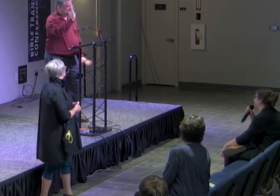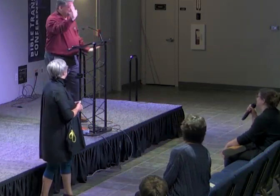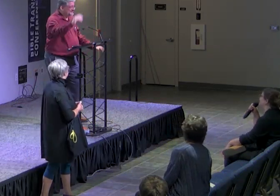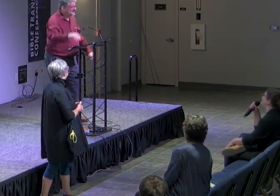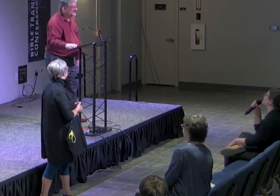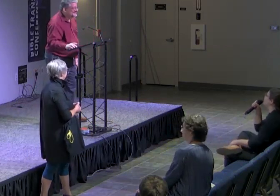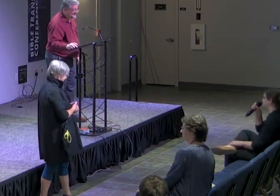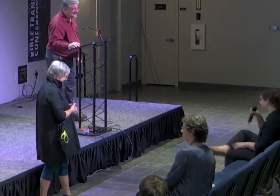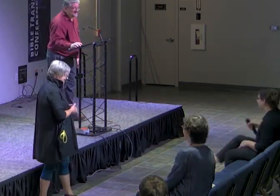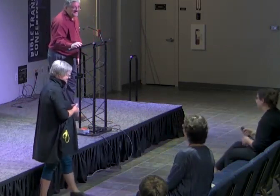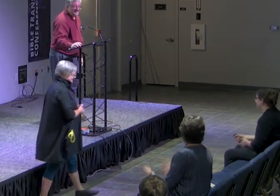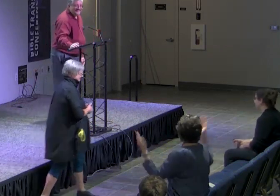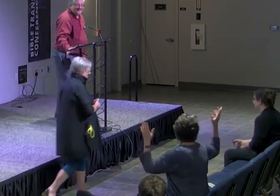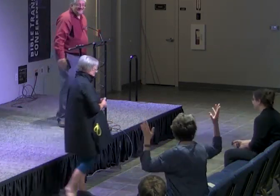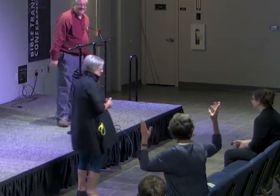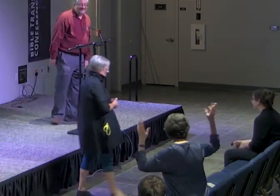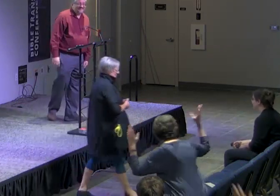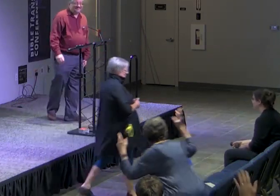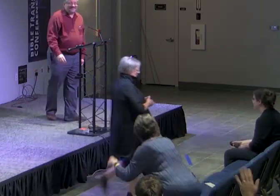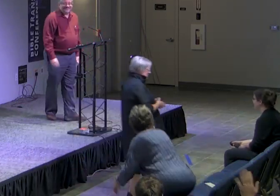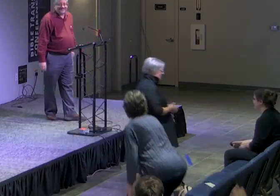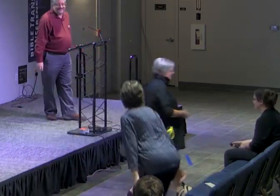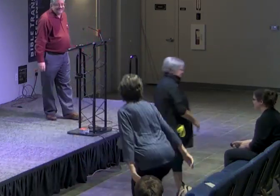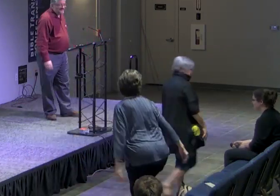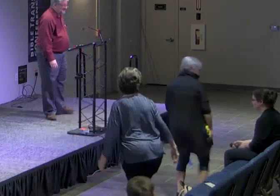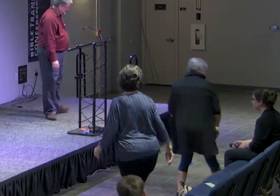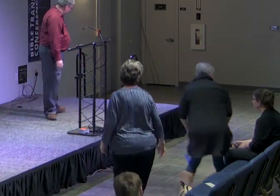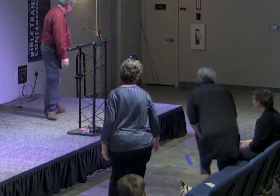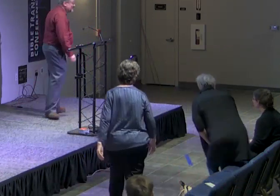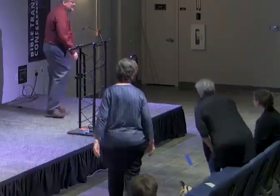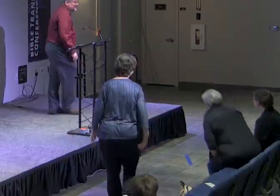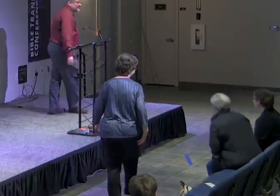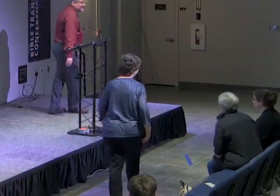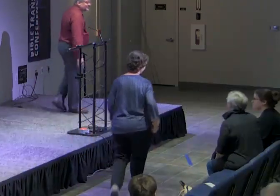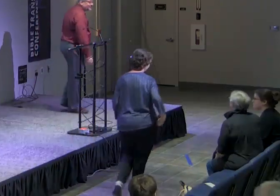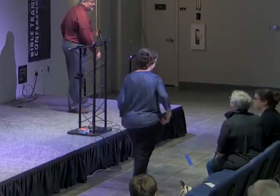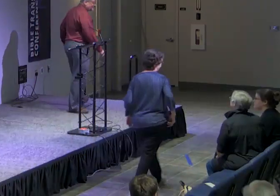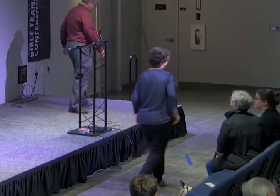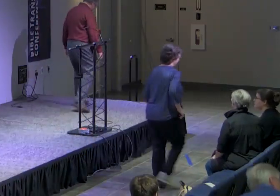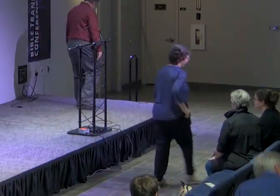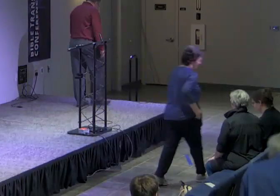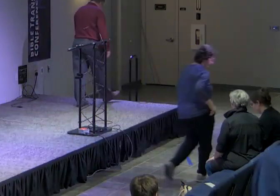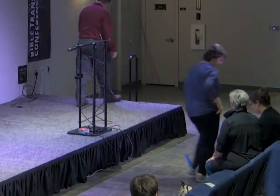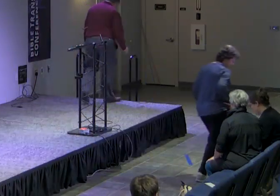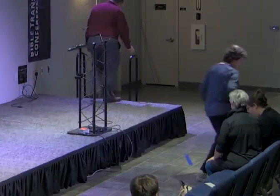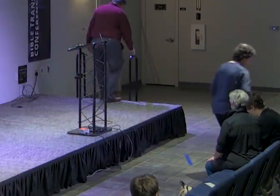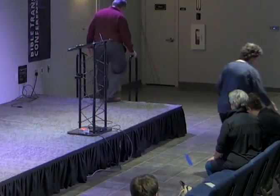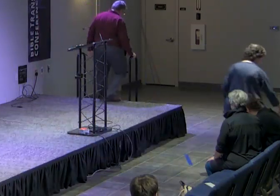Thank you all.